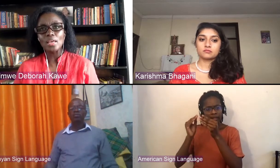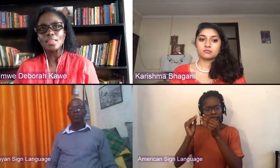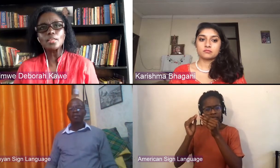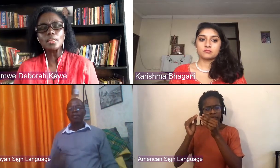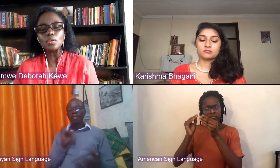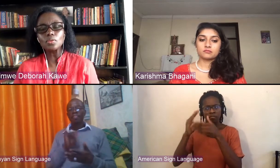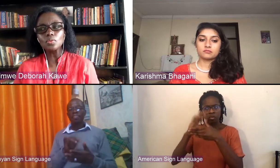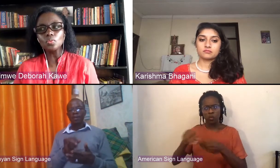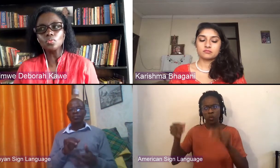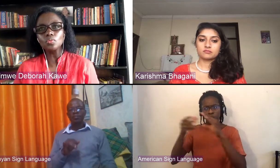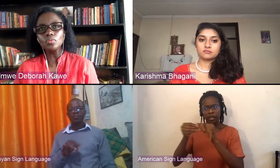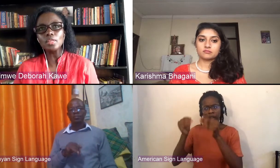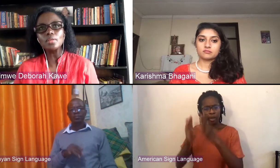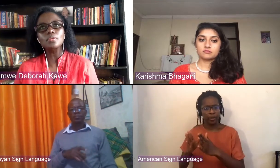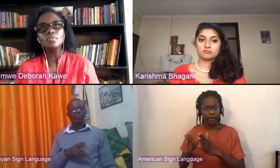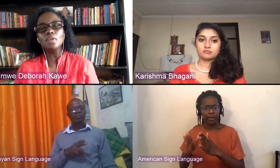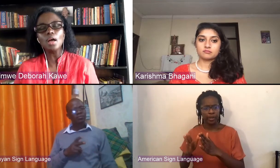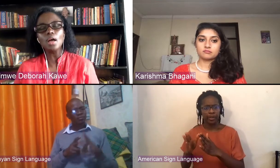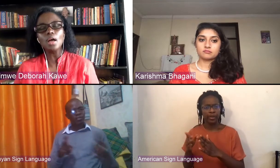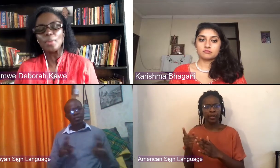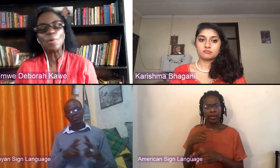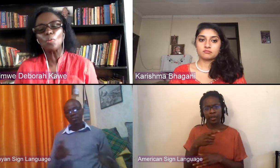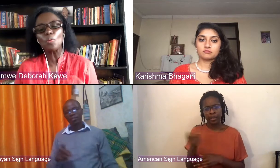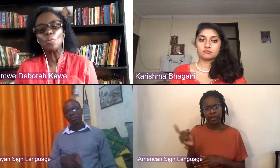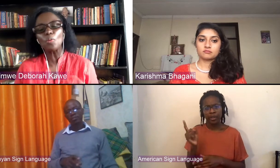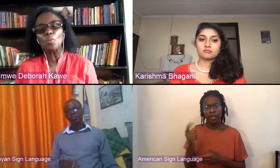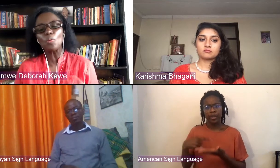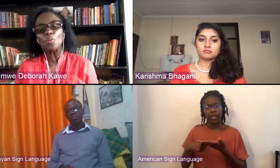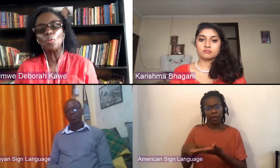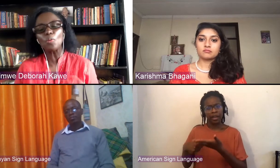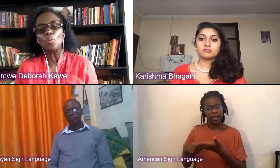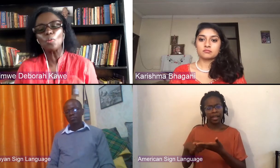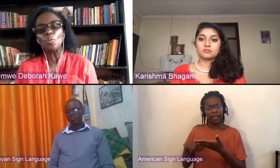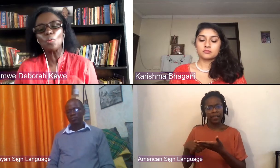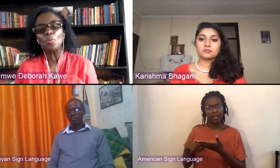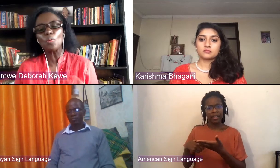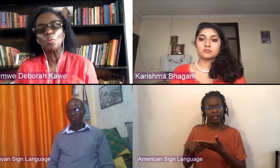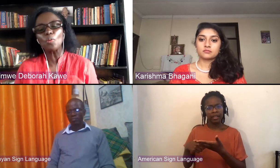that people wouldn't feel comfortable to talk about.